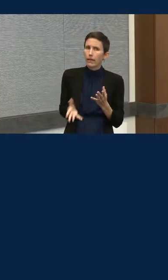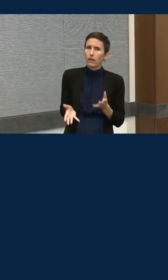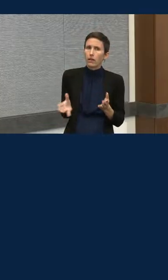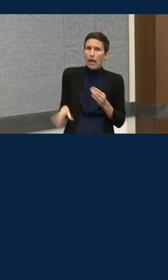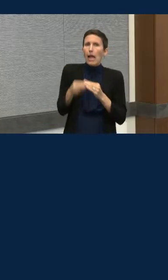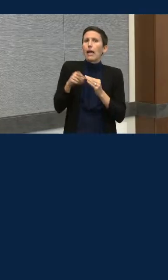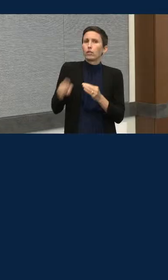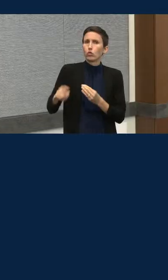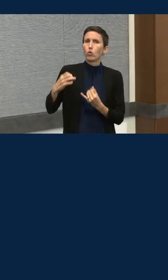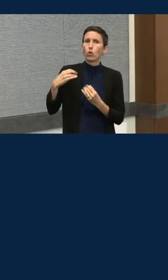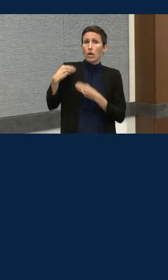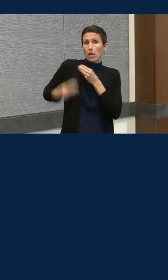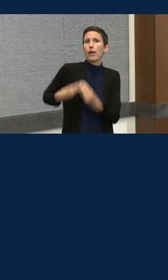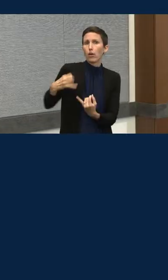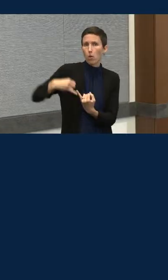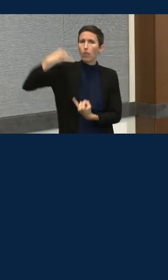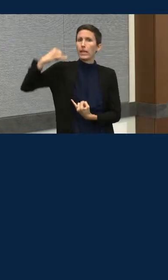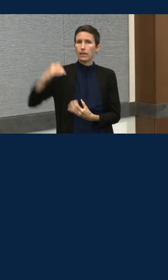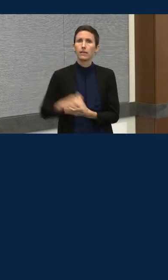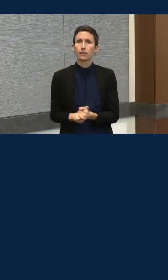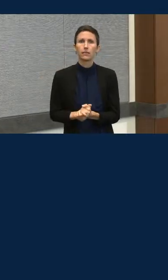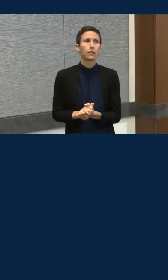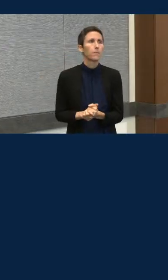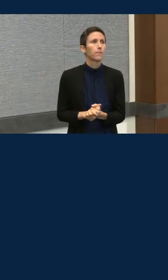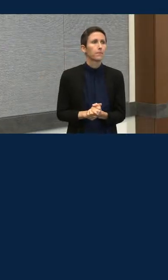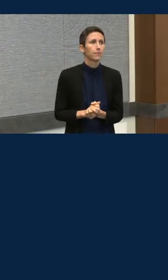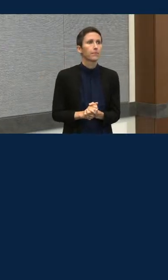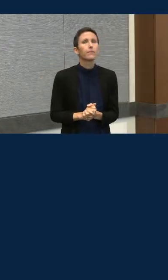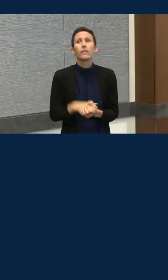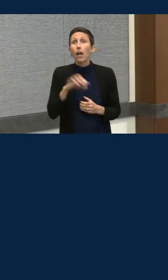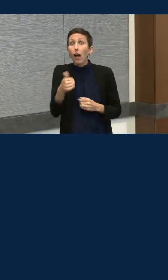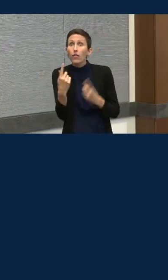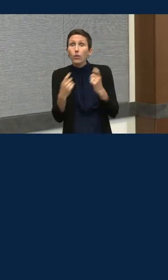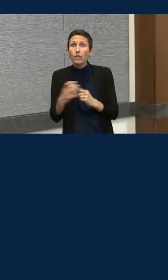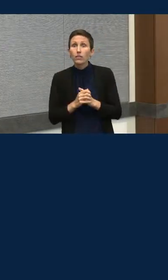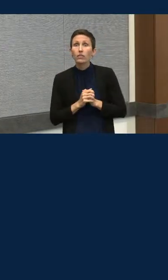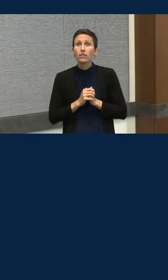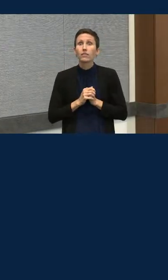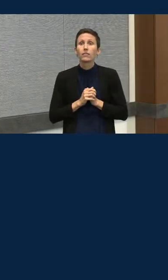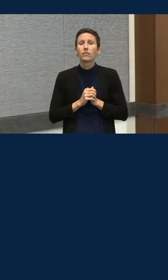to leanness as well. DR. LAURIE McCAULEY: Thank you. MICHAEL SOLOMON: